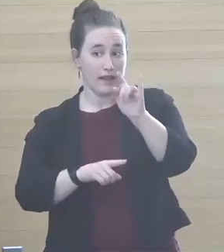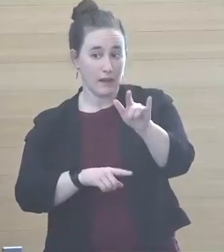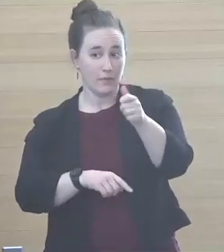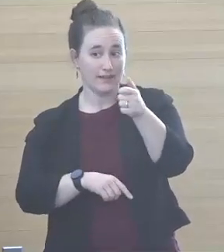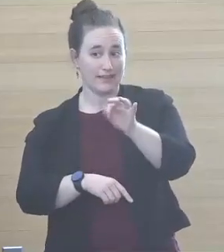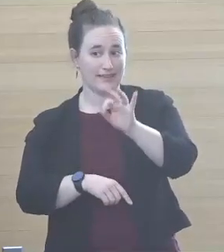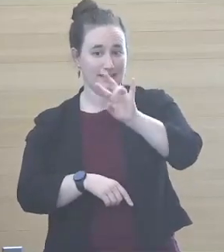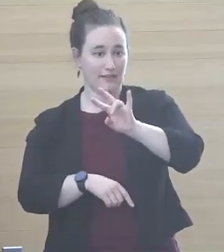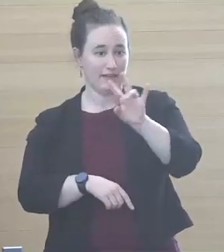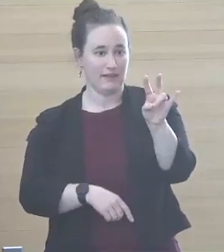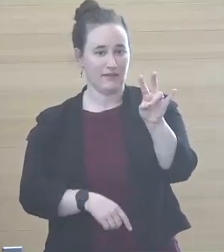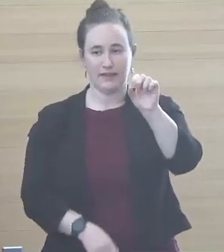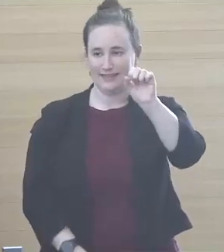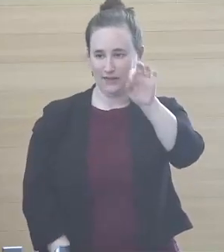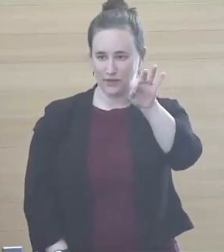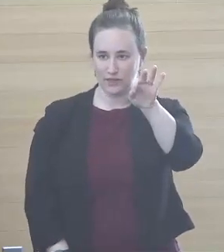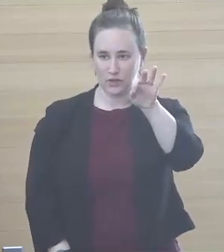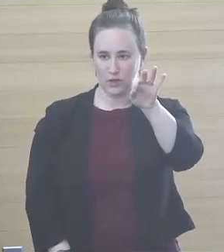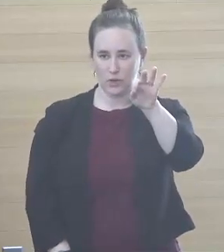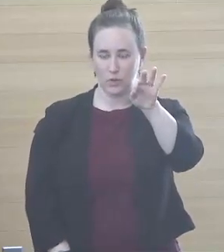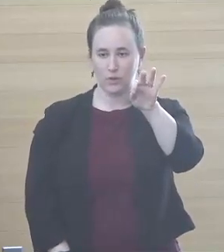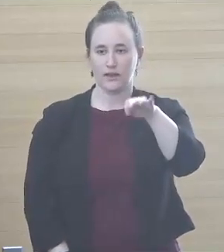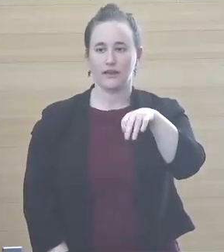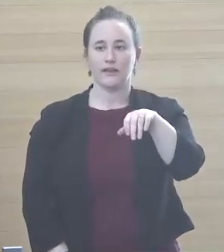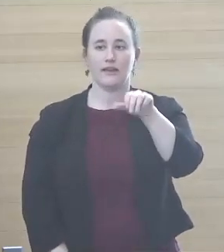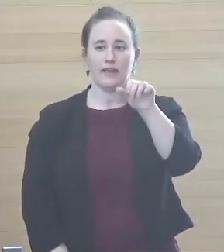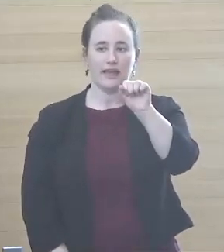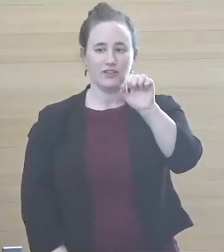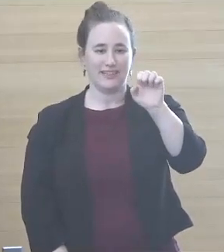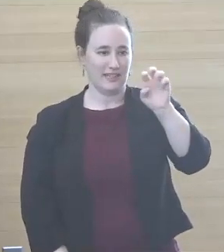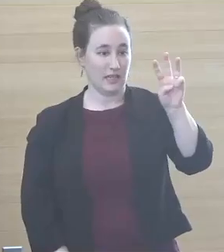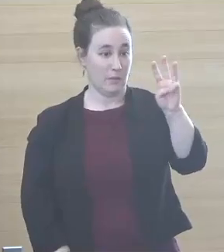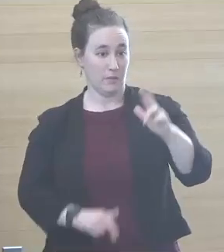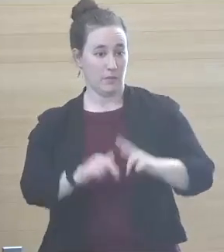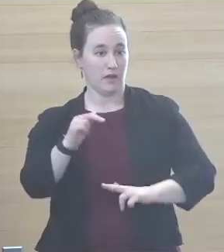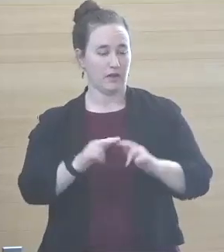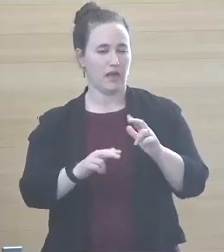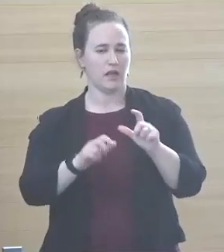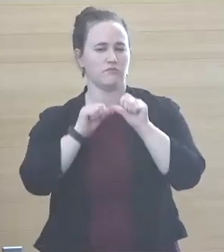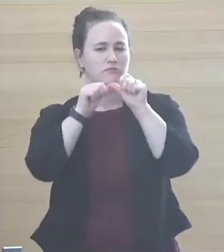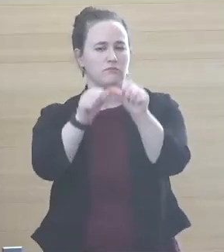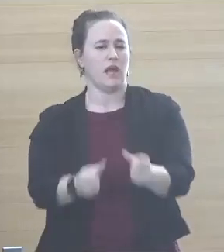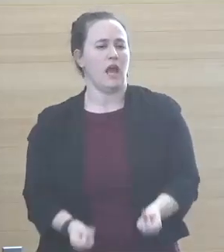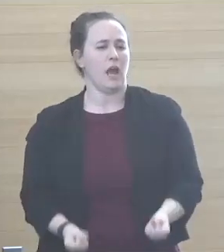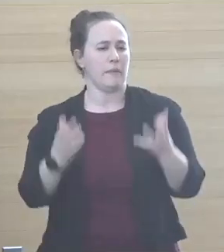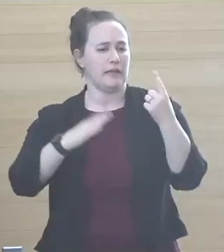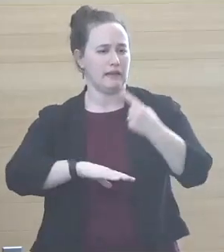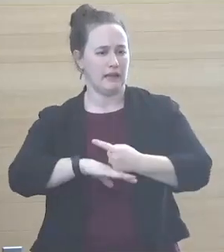San Francisco's HEW building lasted blank days. Two days, one night,